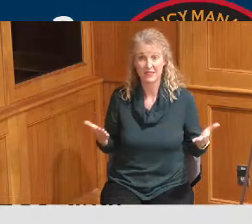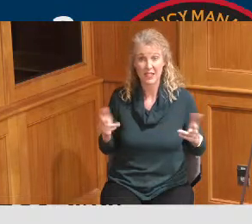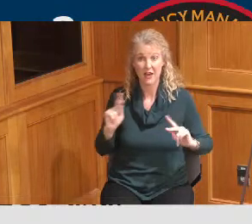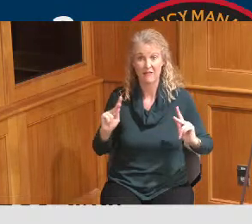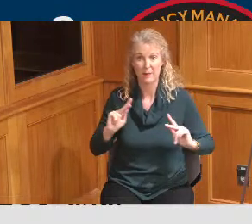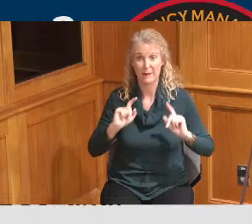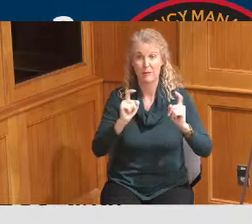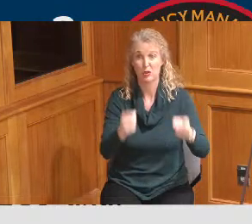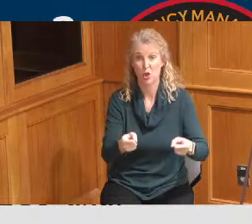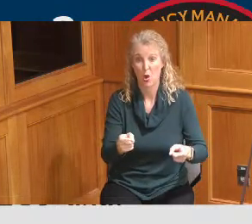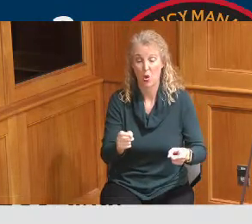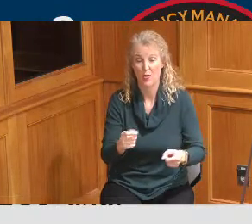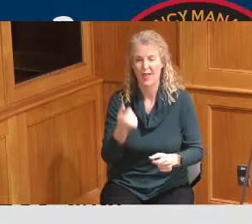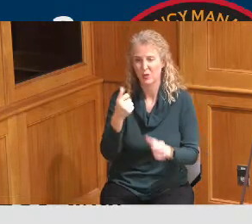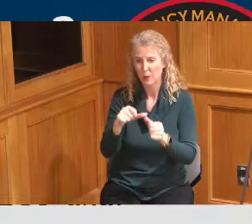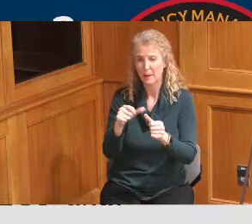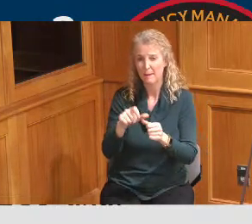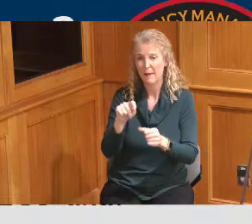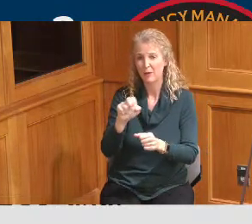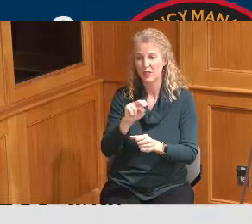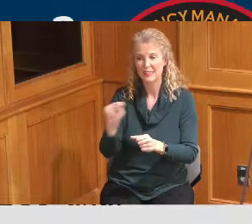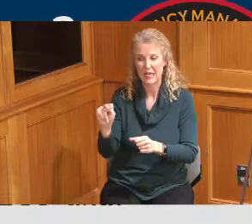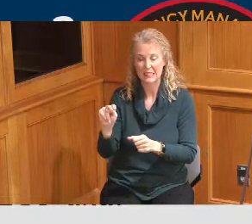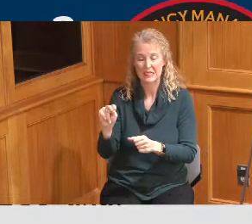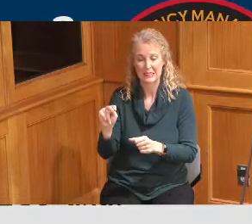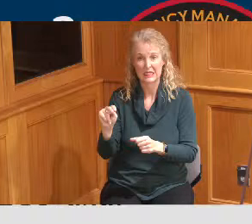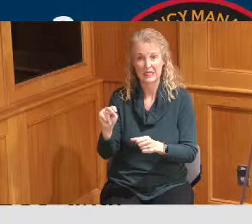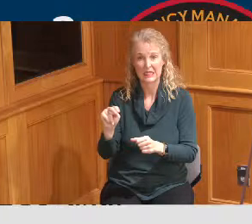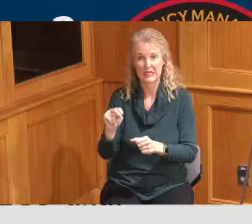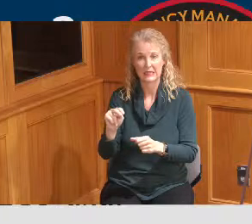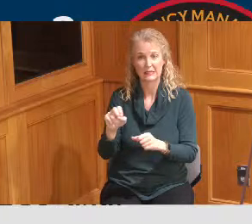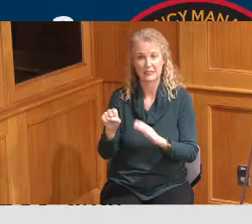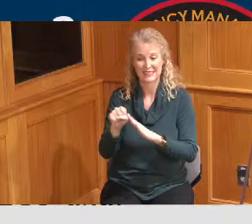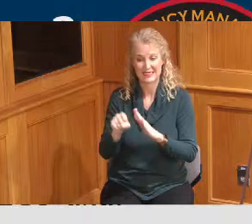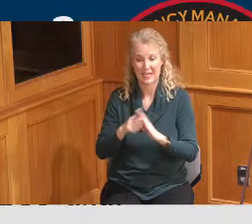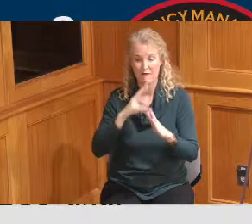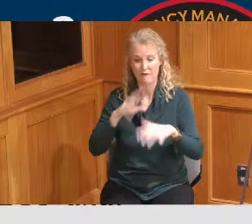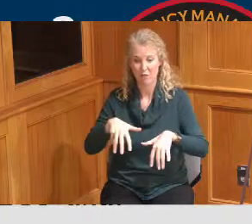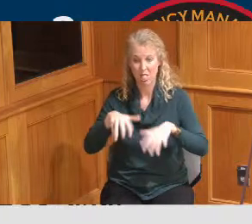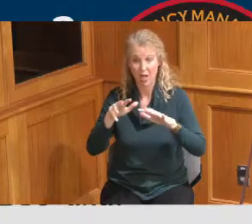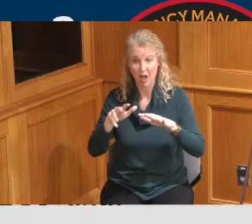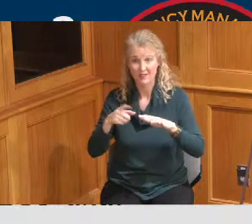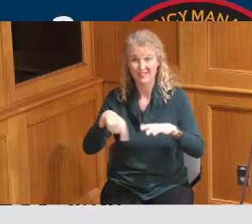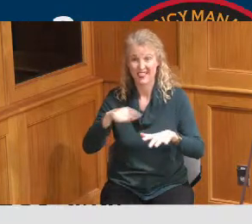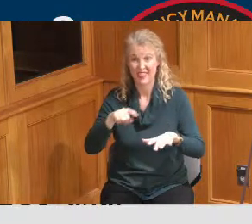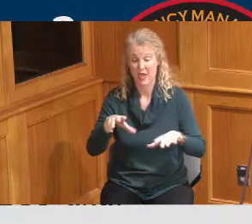flooding in Tennessee and they set up the Raceway to receive lots of interesting donations we need